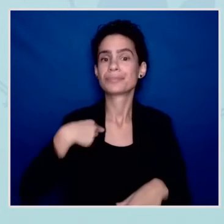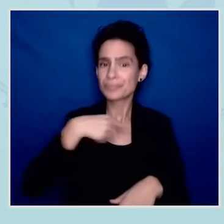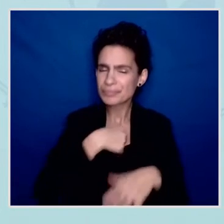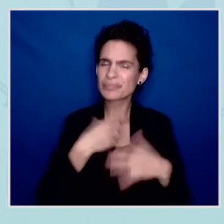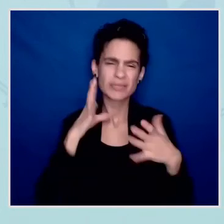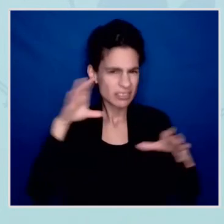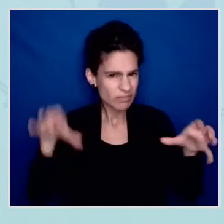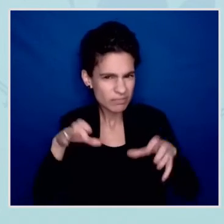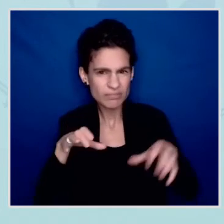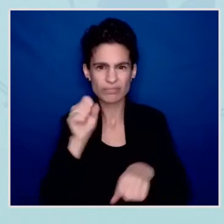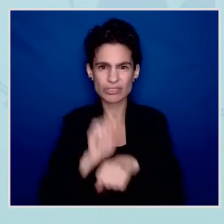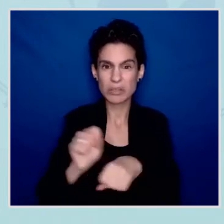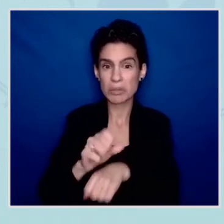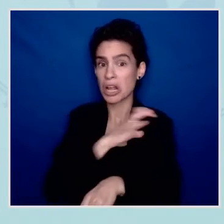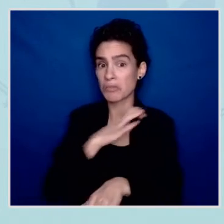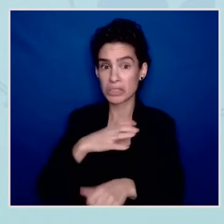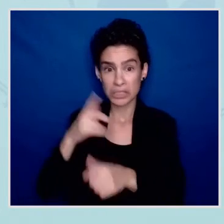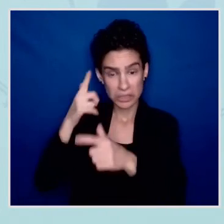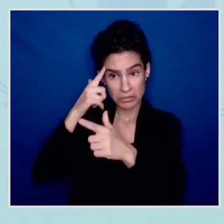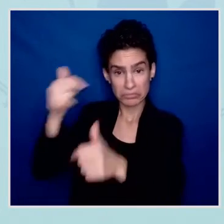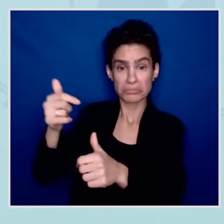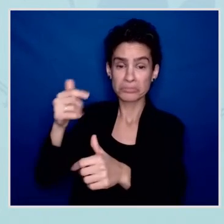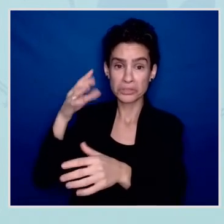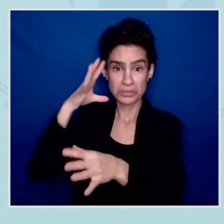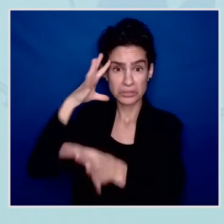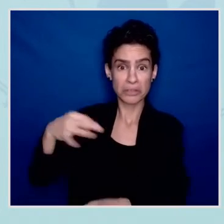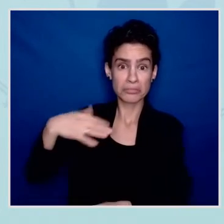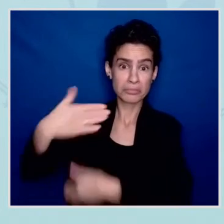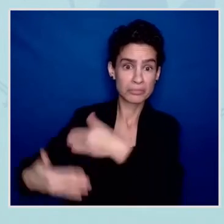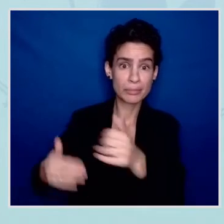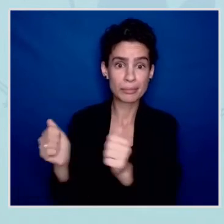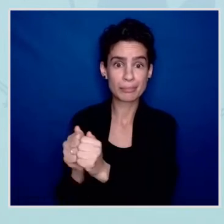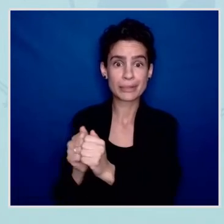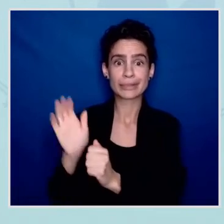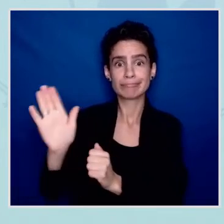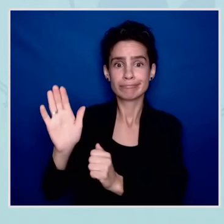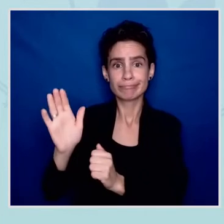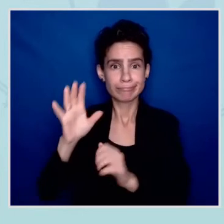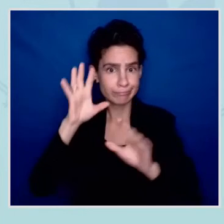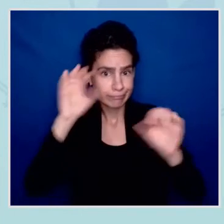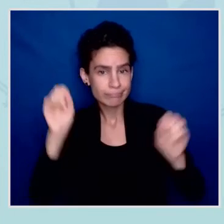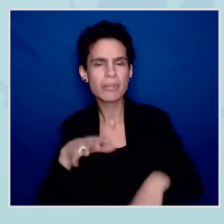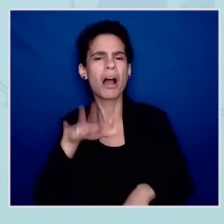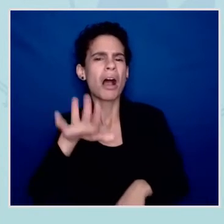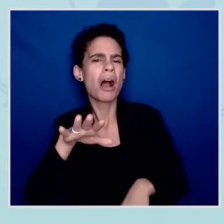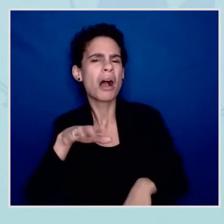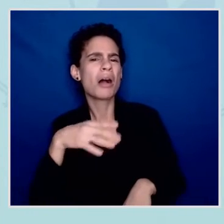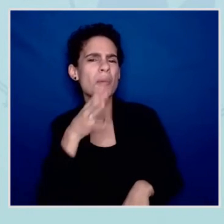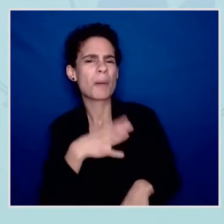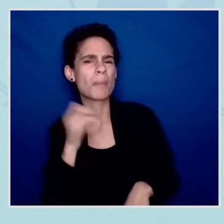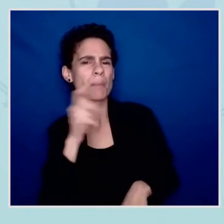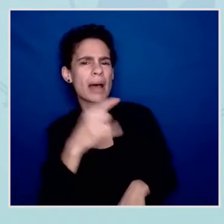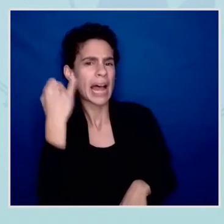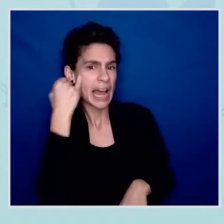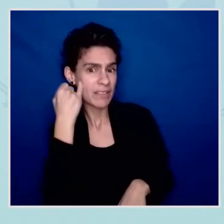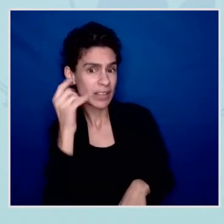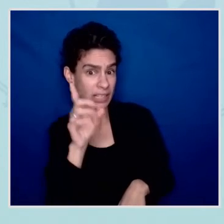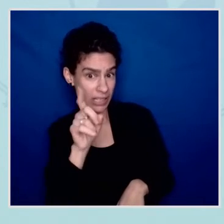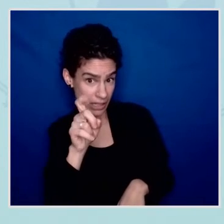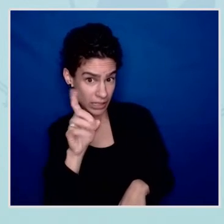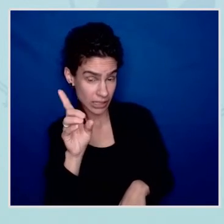VIRUS, DEAL WITH THE ECONOMY,